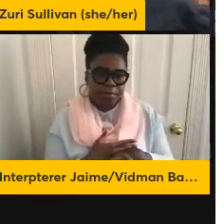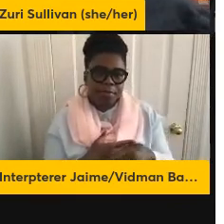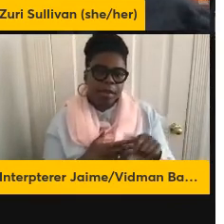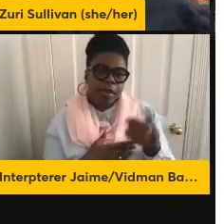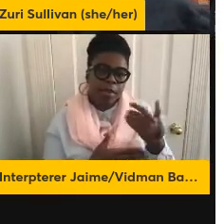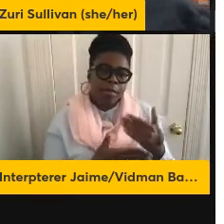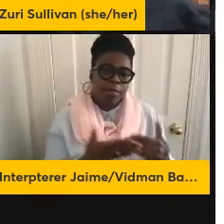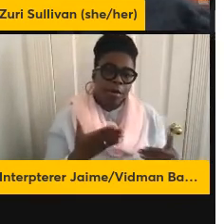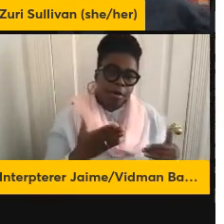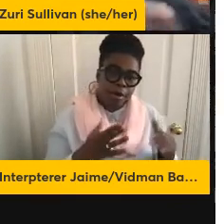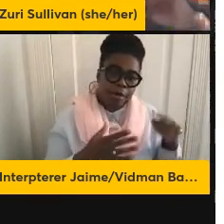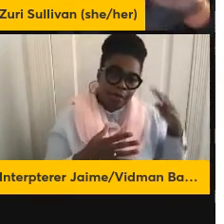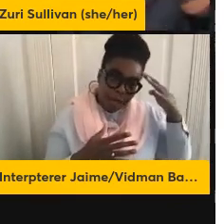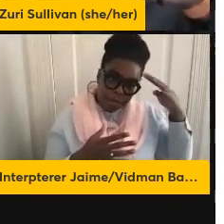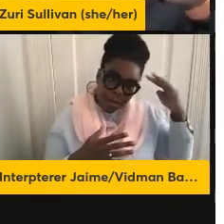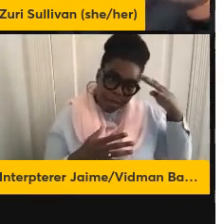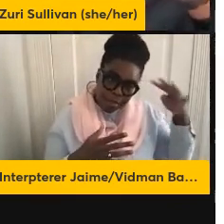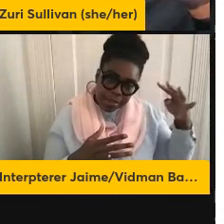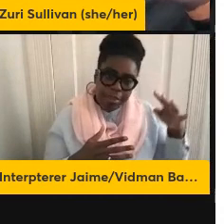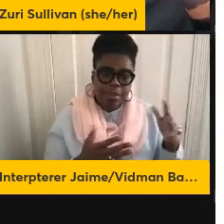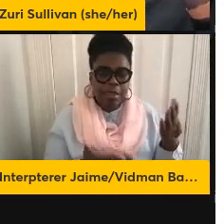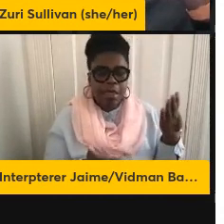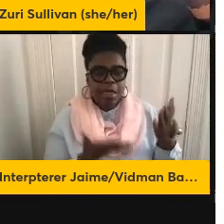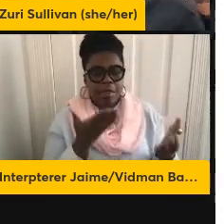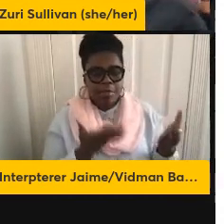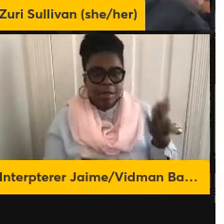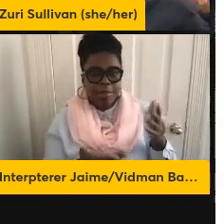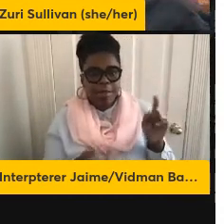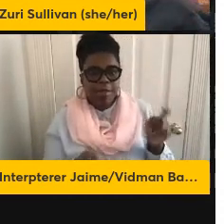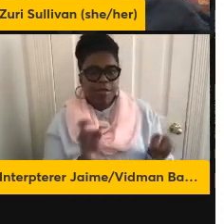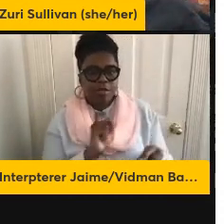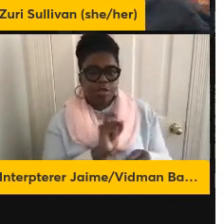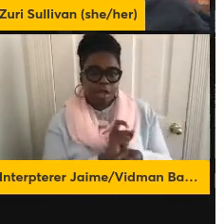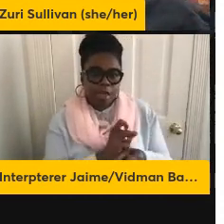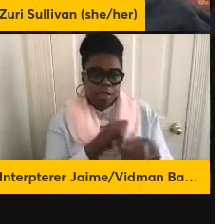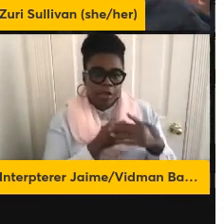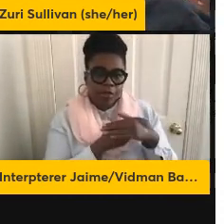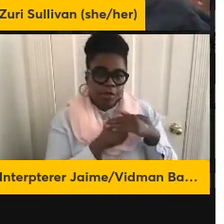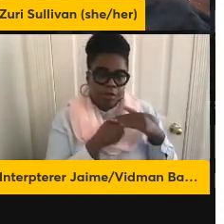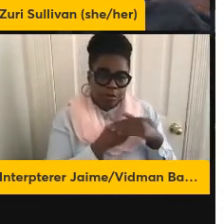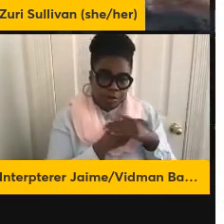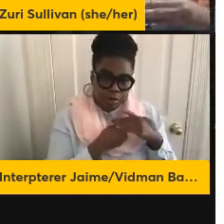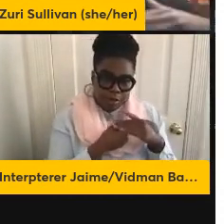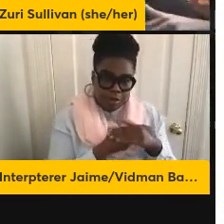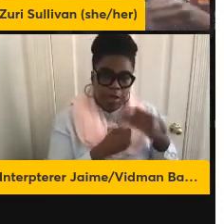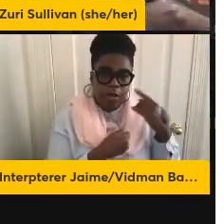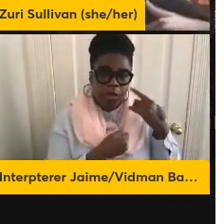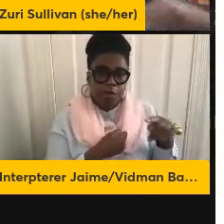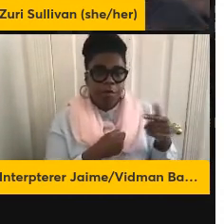of this hypothesis was that perhaps there might be a change in the localization of gamma delta T cells along the crypt to